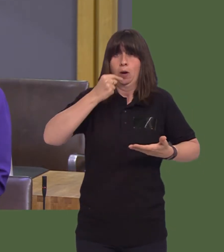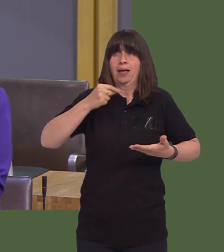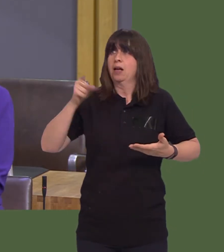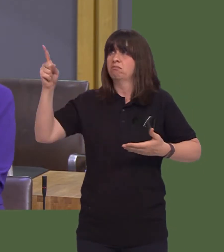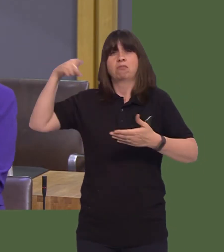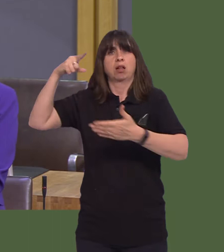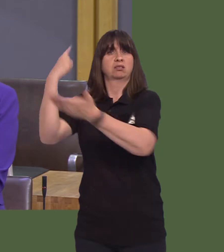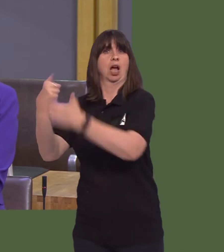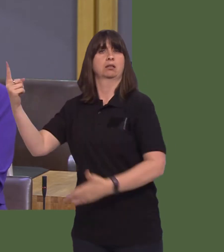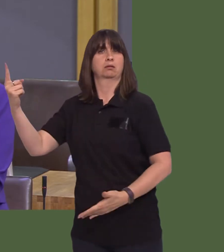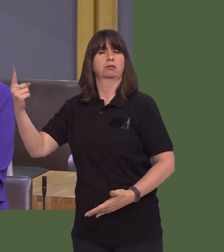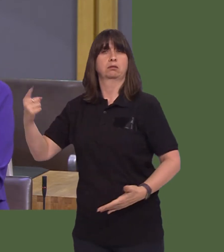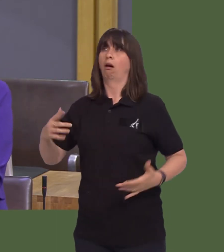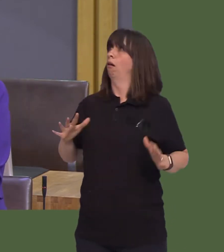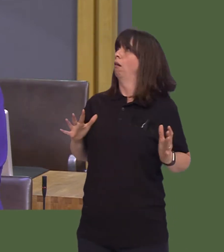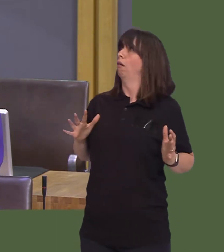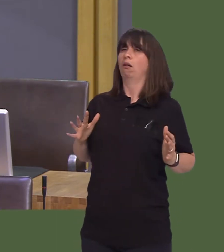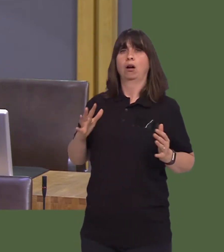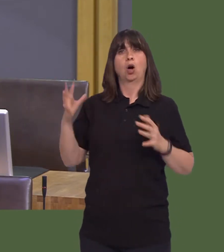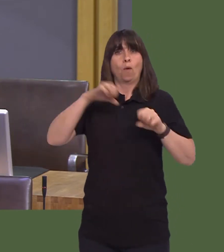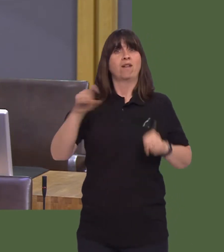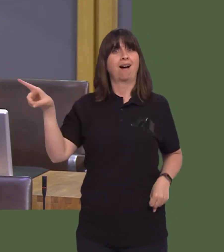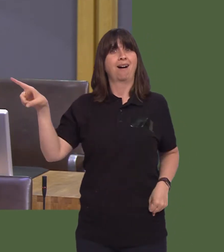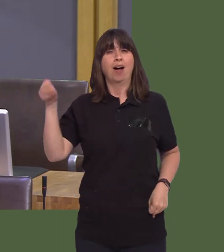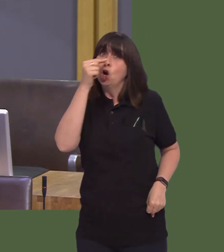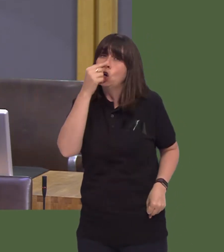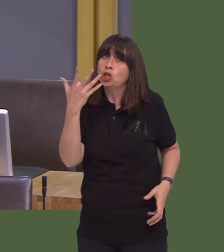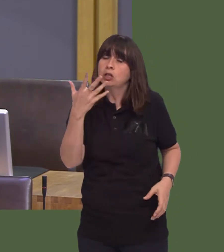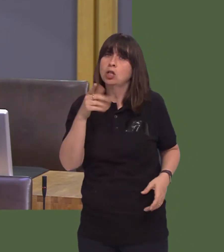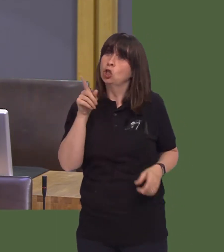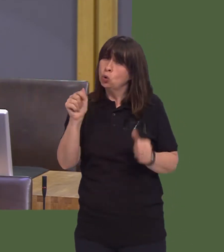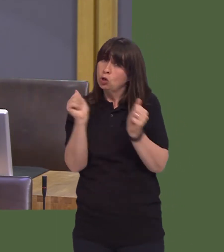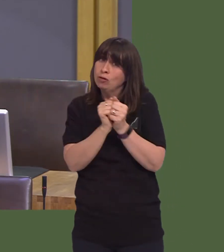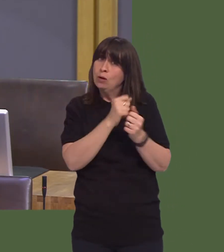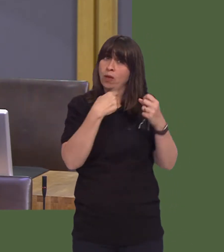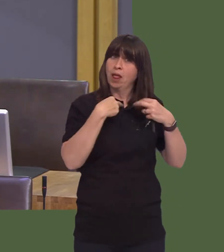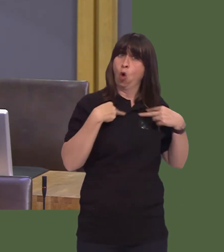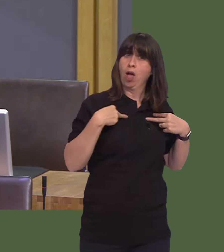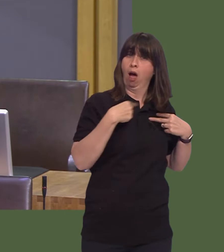Does the First Minister agree with the Assembly's lawyers that Westminster can now meddle in